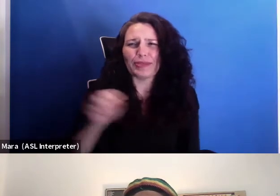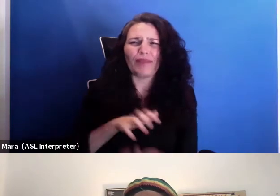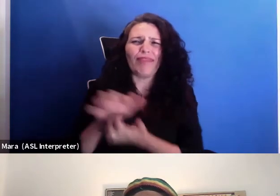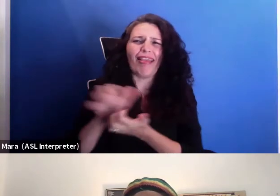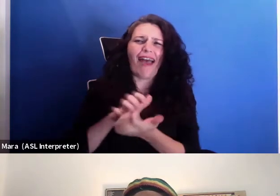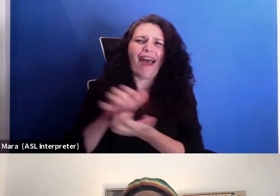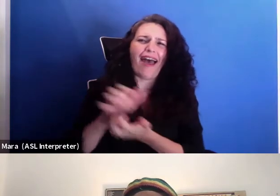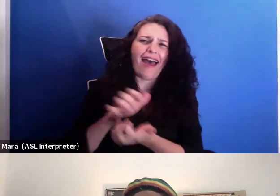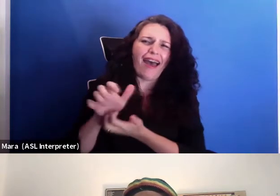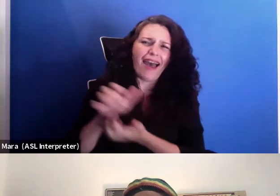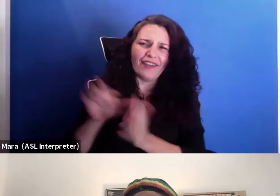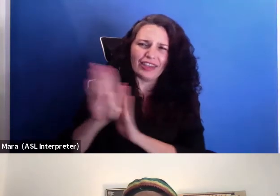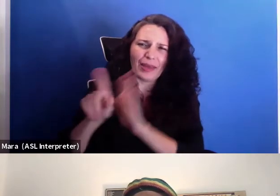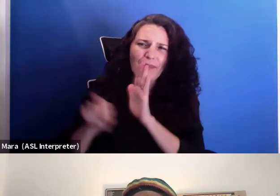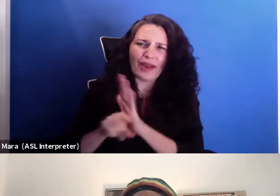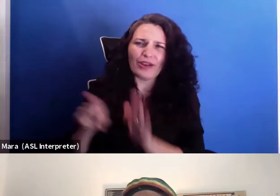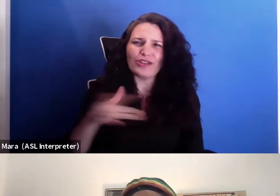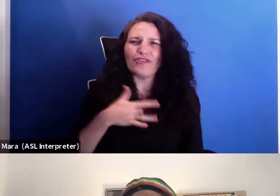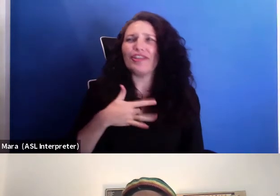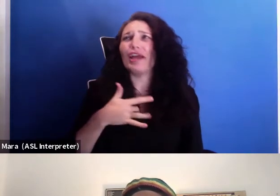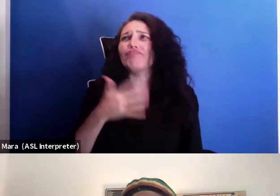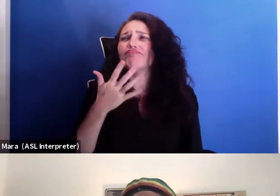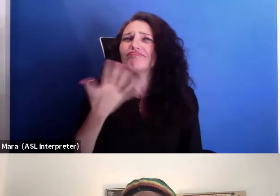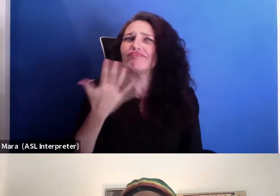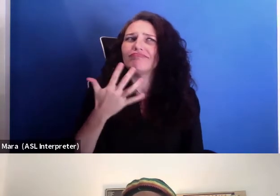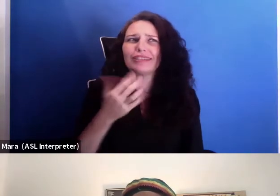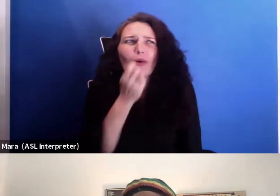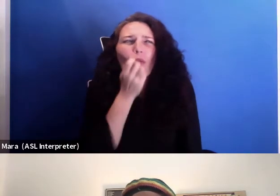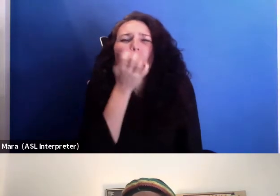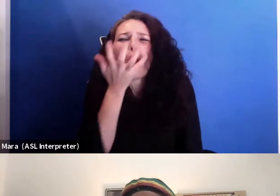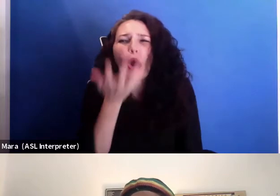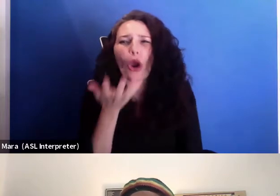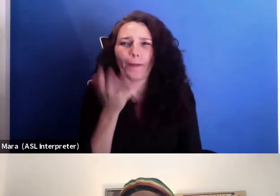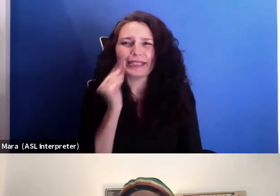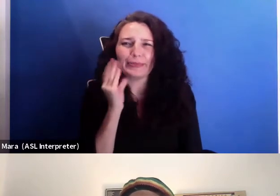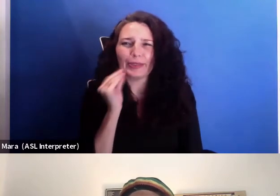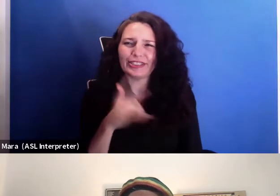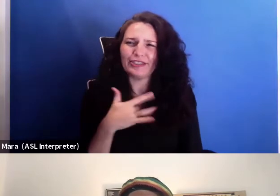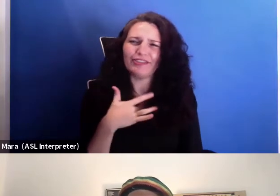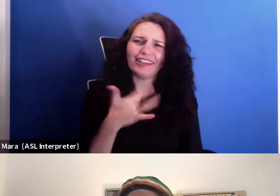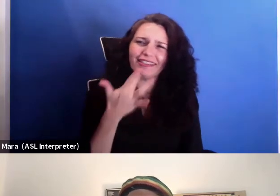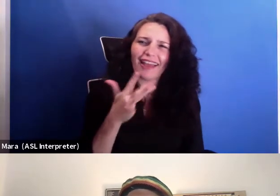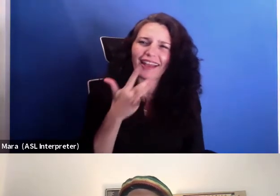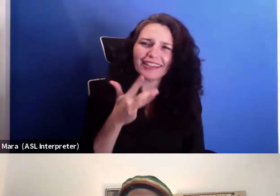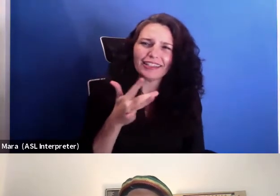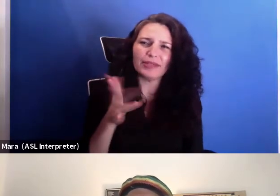And you feel really privileged I think, to be hearing the story told in that way. And it keeps you from feeling